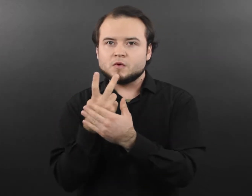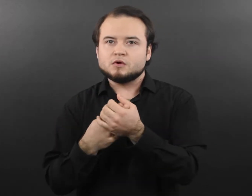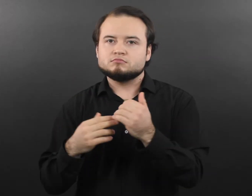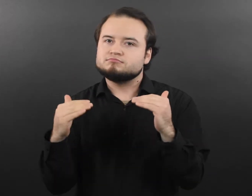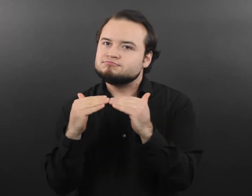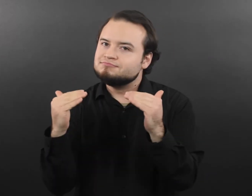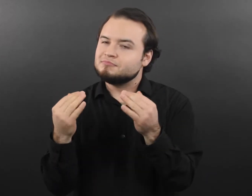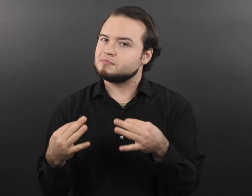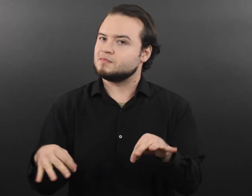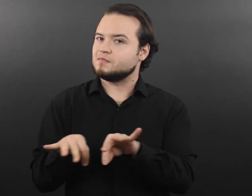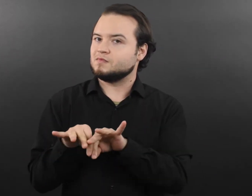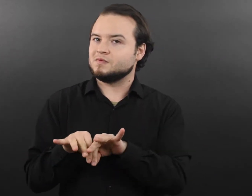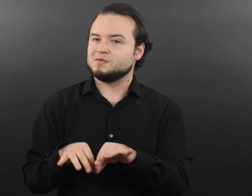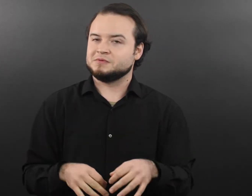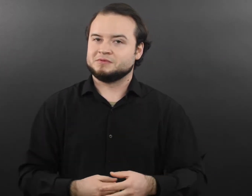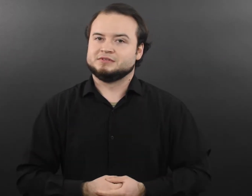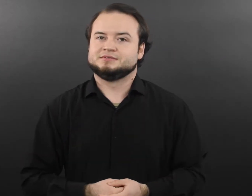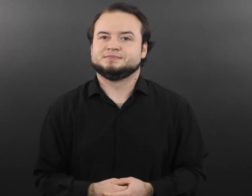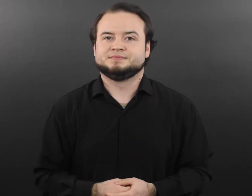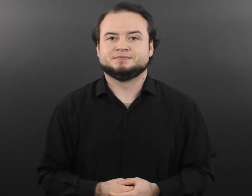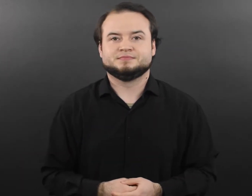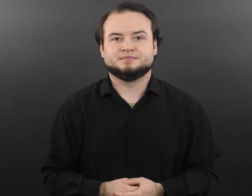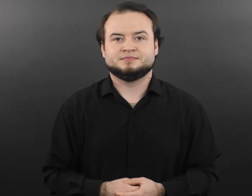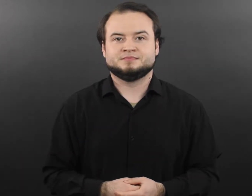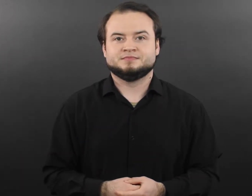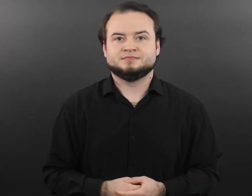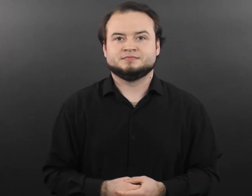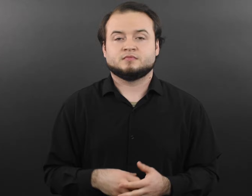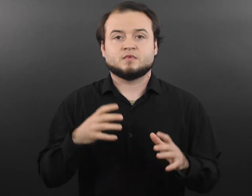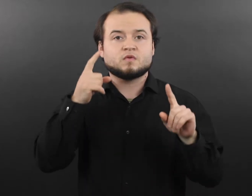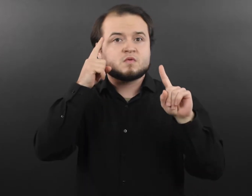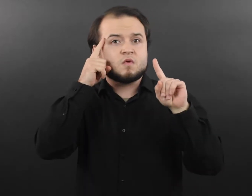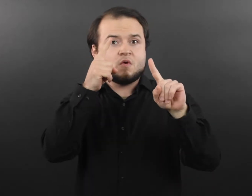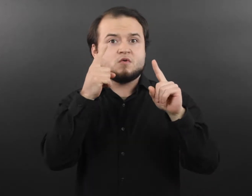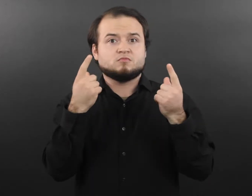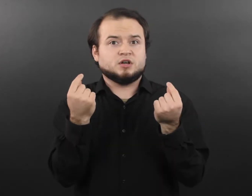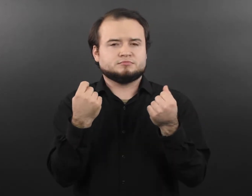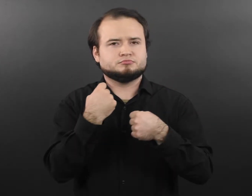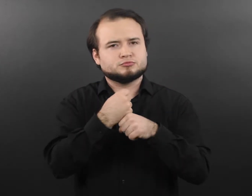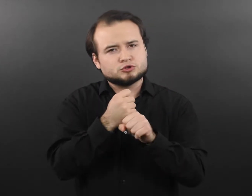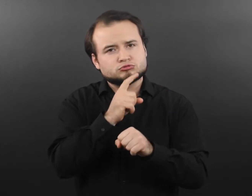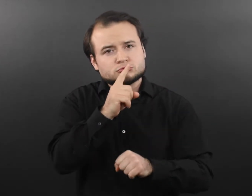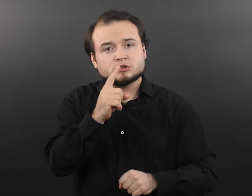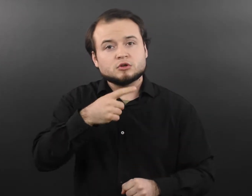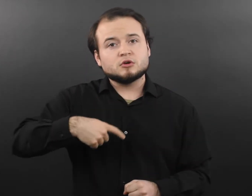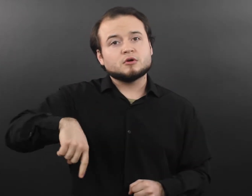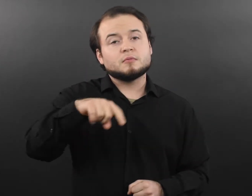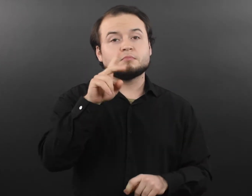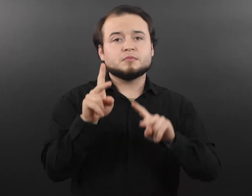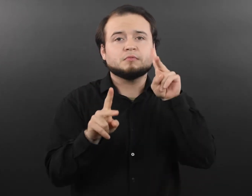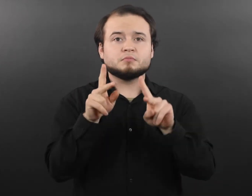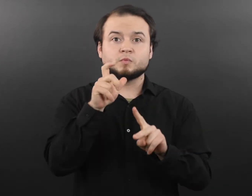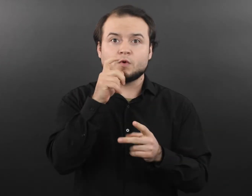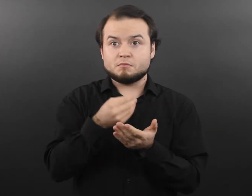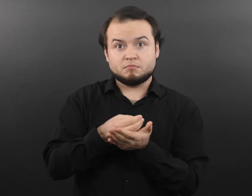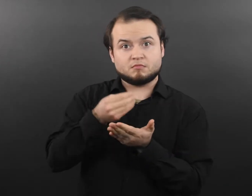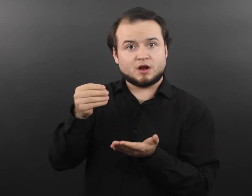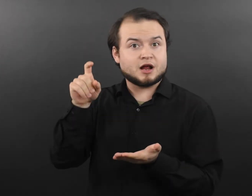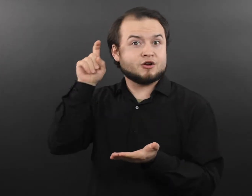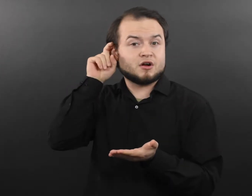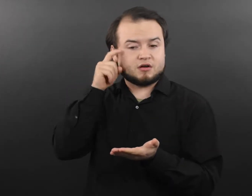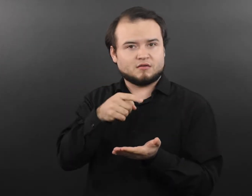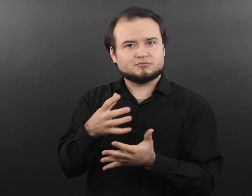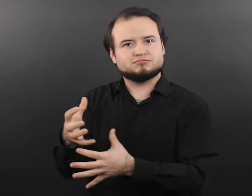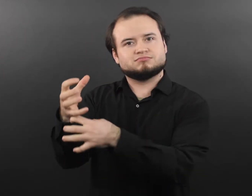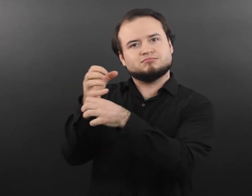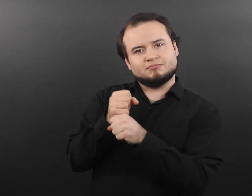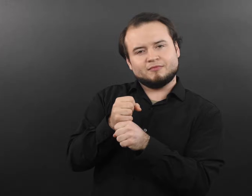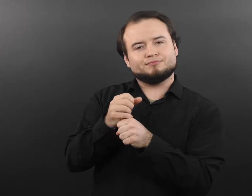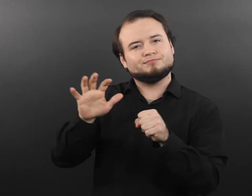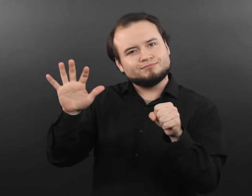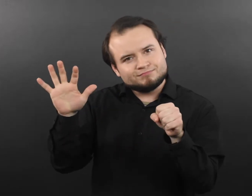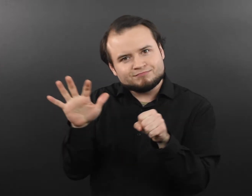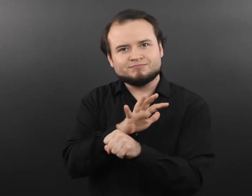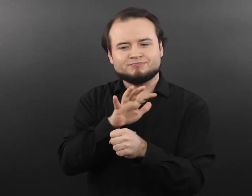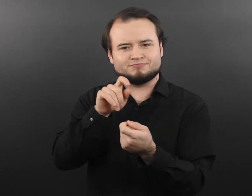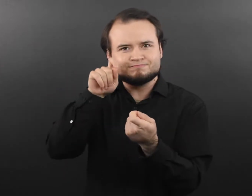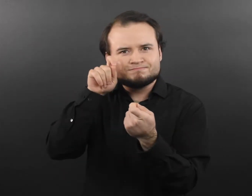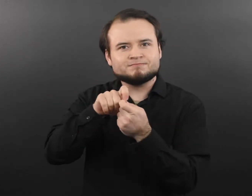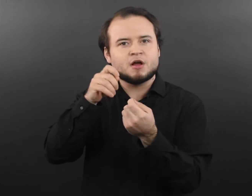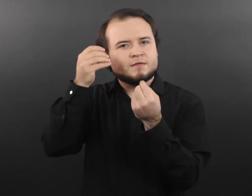equally important.” The goal is to ensure that the people who buy hearing aids are given complete